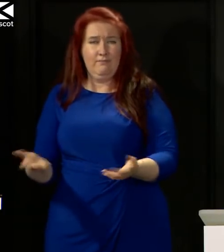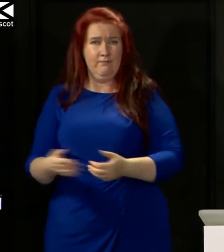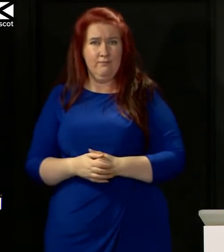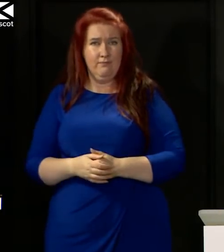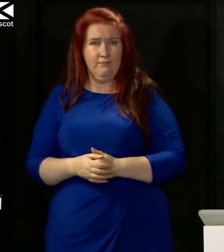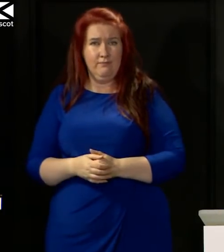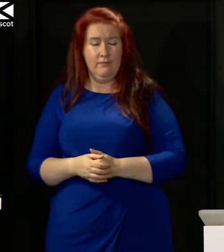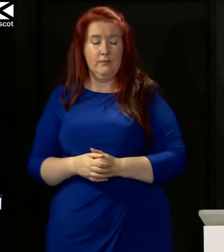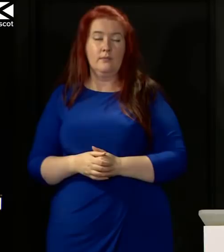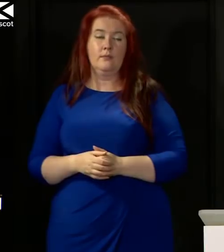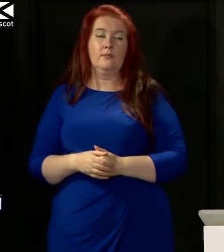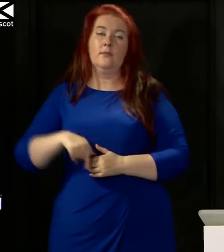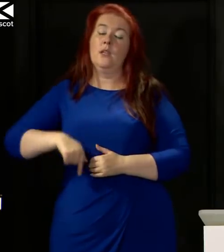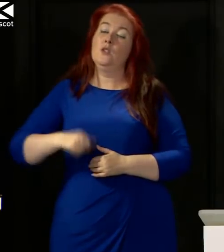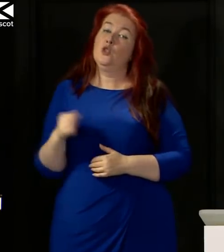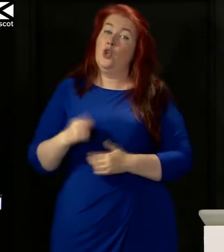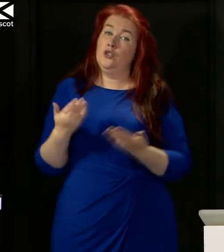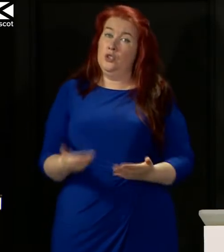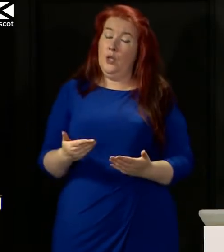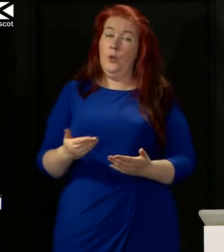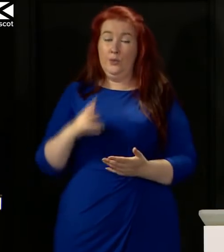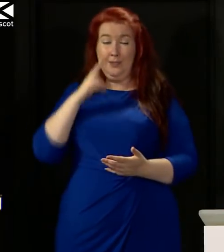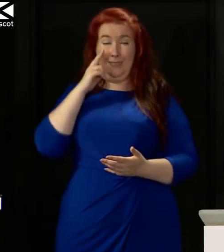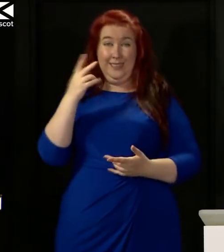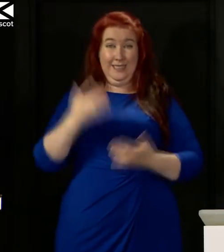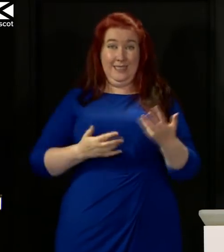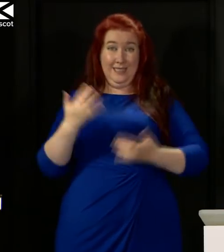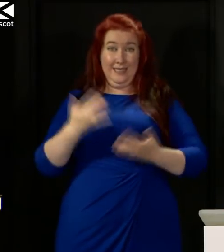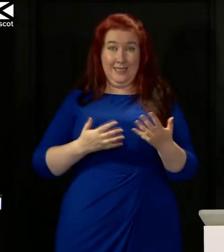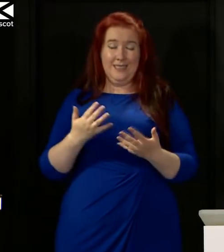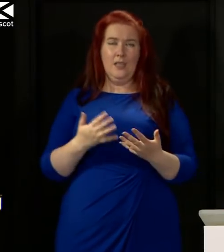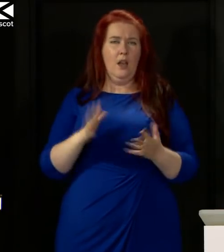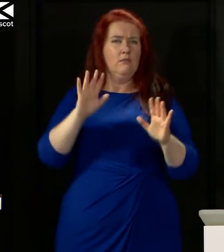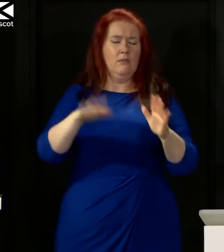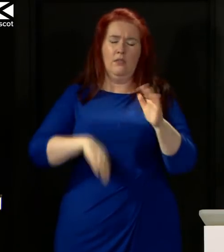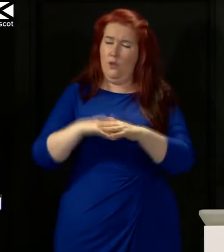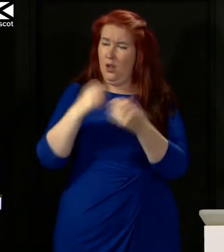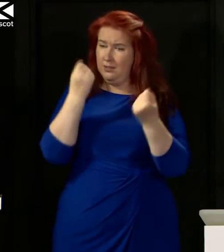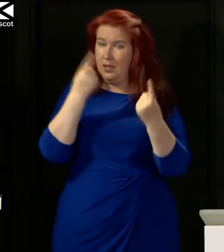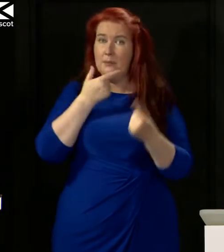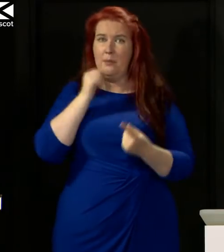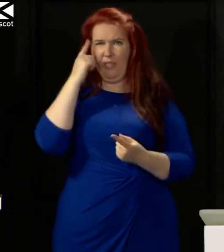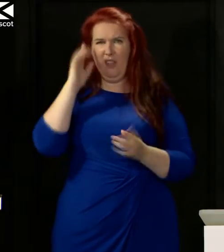now, it is totally understandable that people think this virus has kind of gone away so